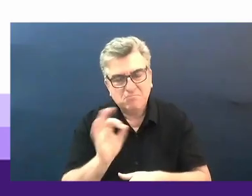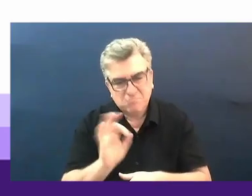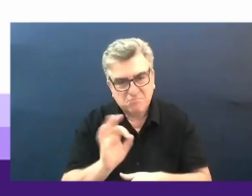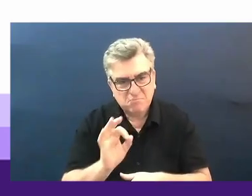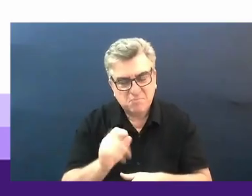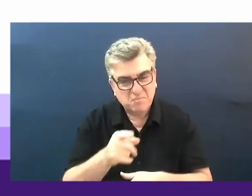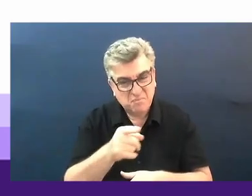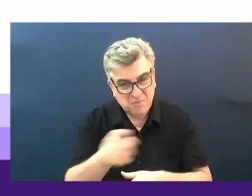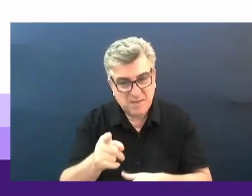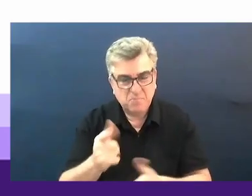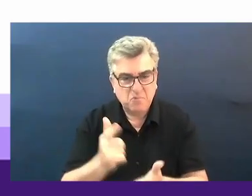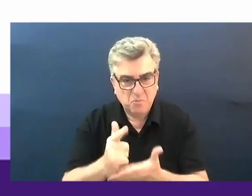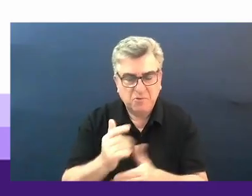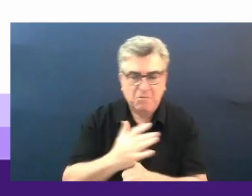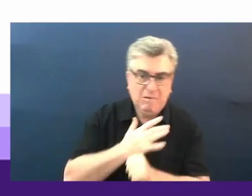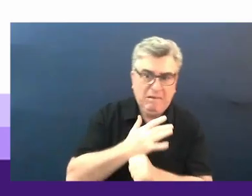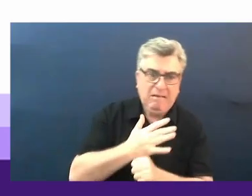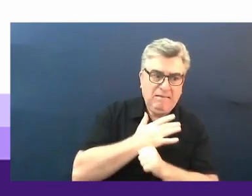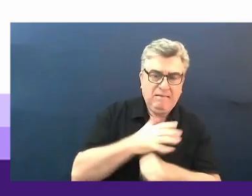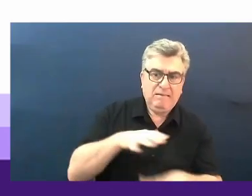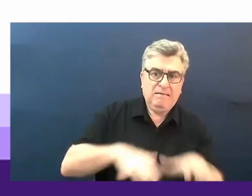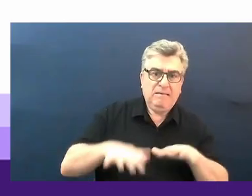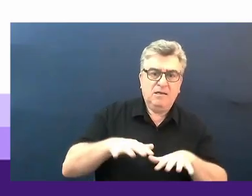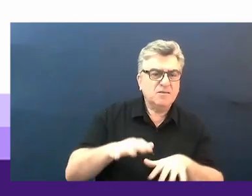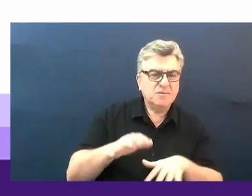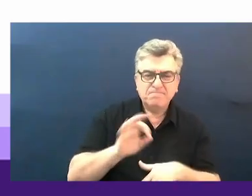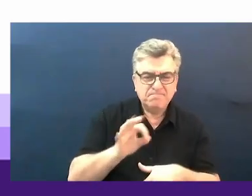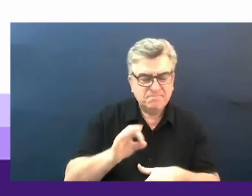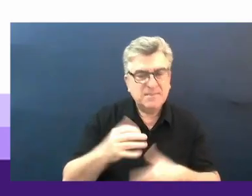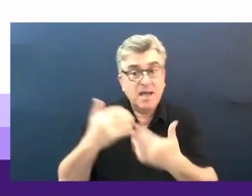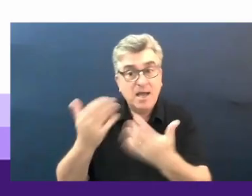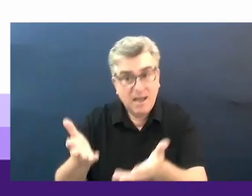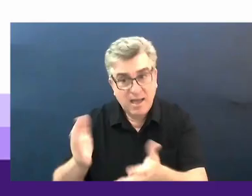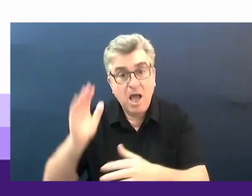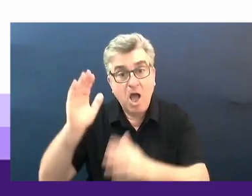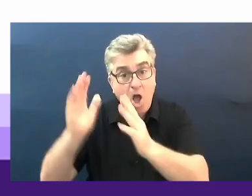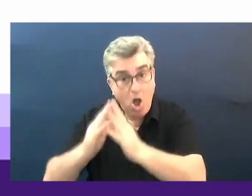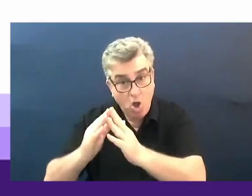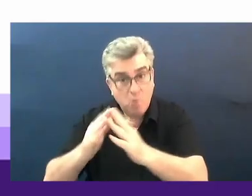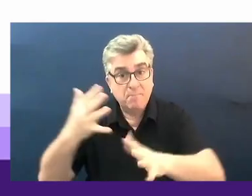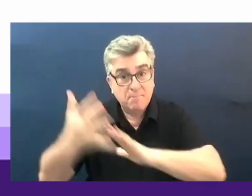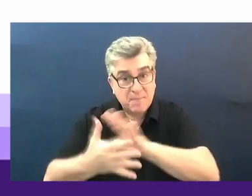might be more successful in having access to basic healthcare. We also need to think about